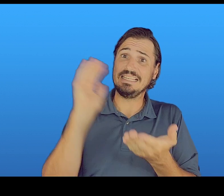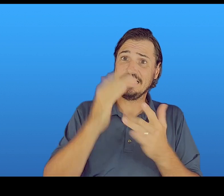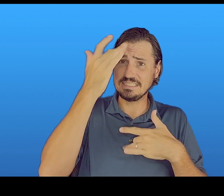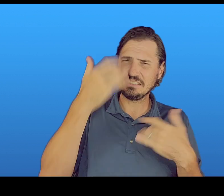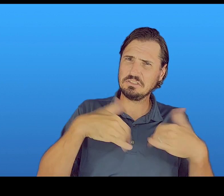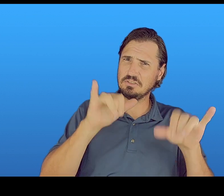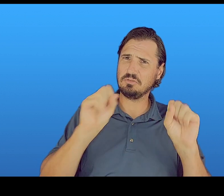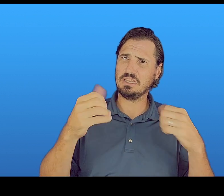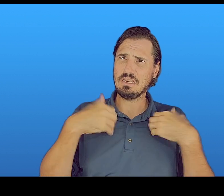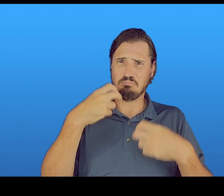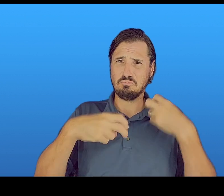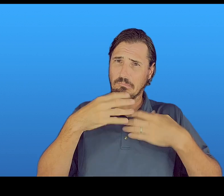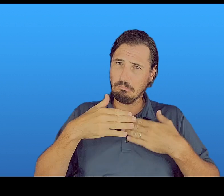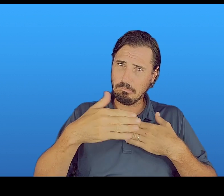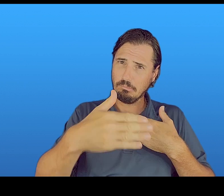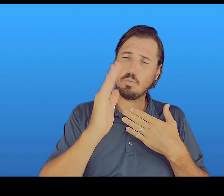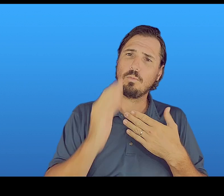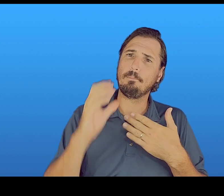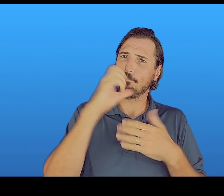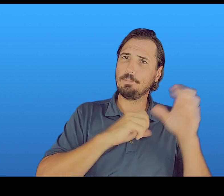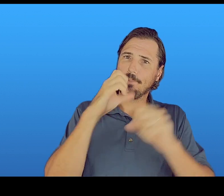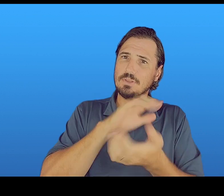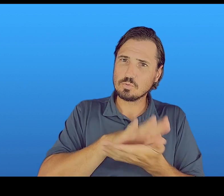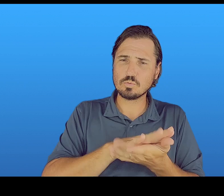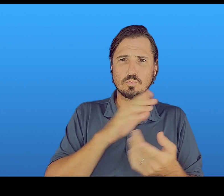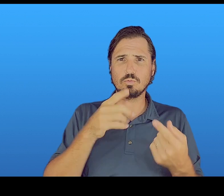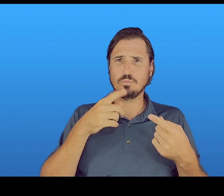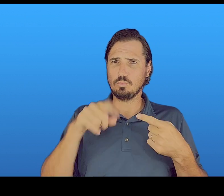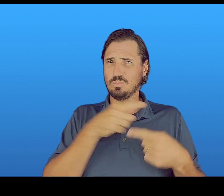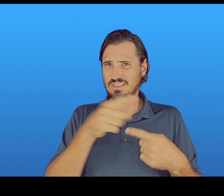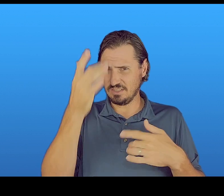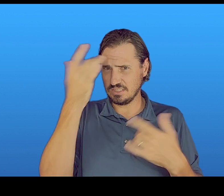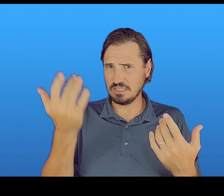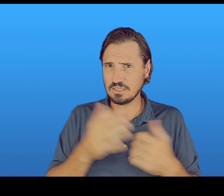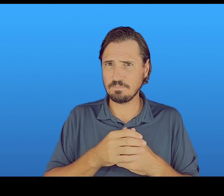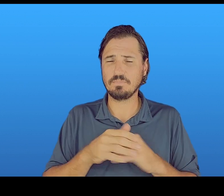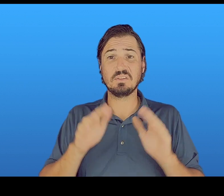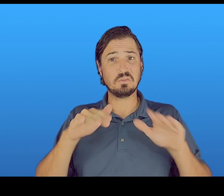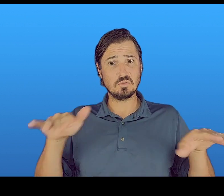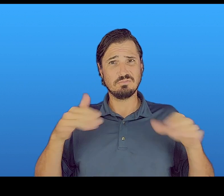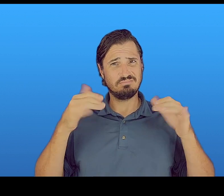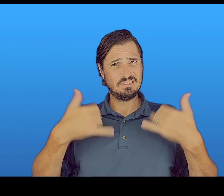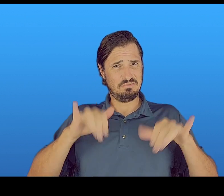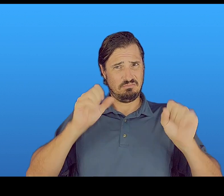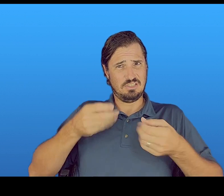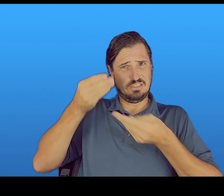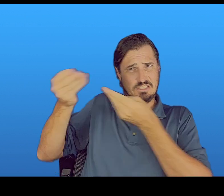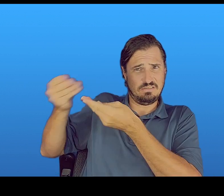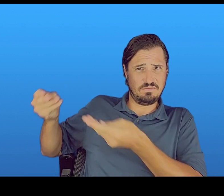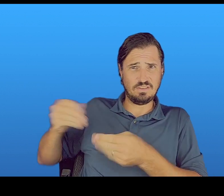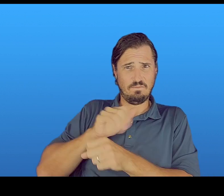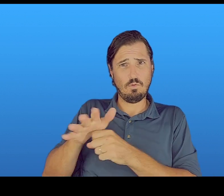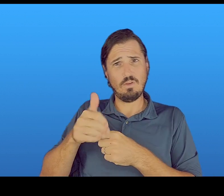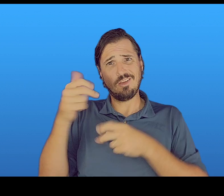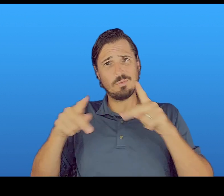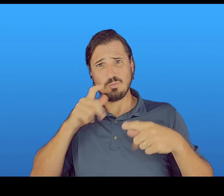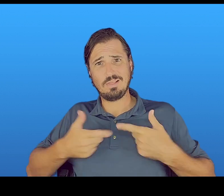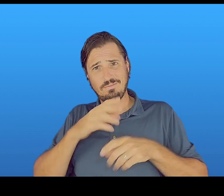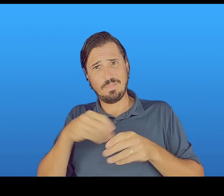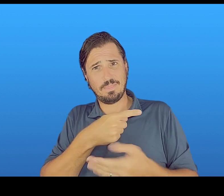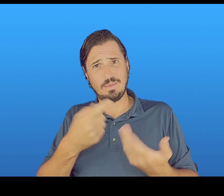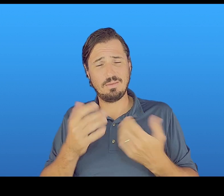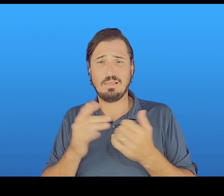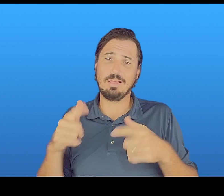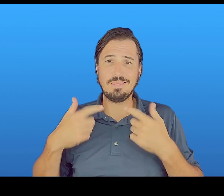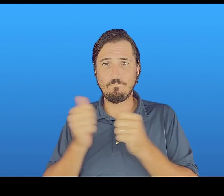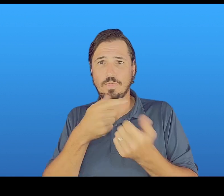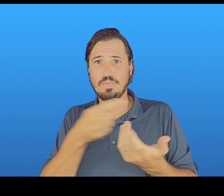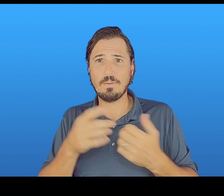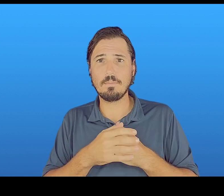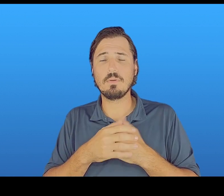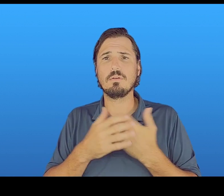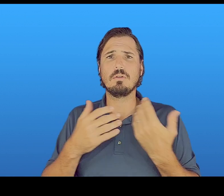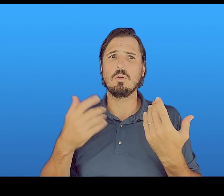are less seriously ill can have prolonged symptoms, and they miss school and other activities during their illness. And of course, children can spread disease to others in their household. The